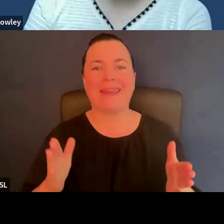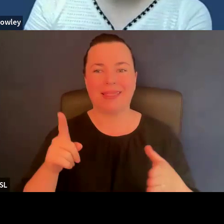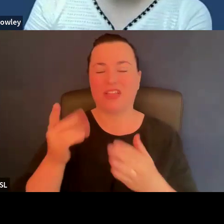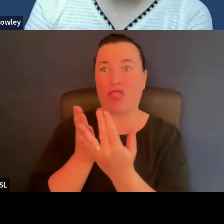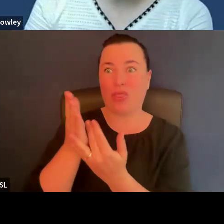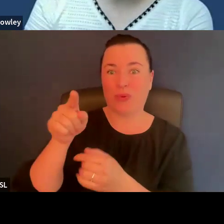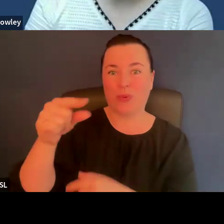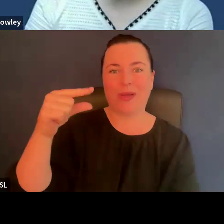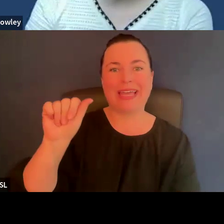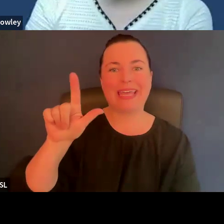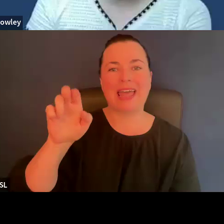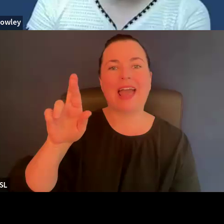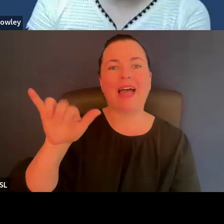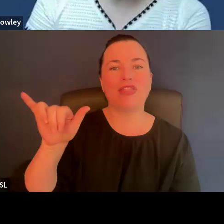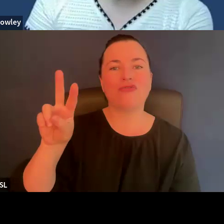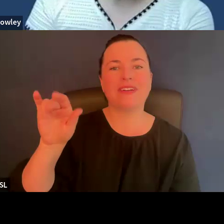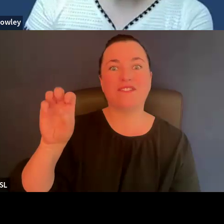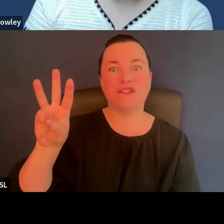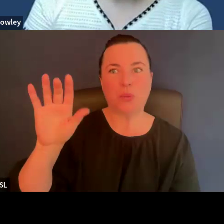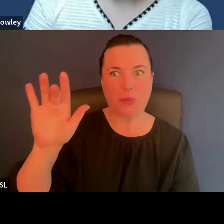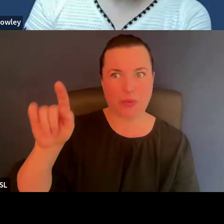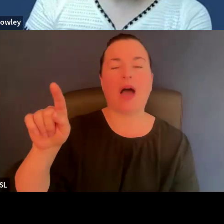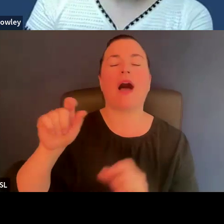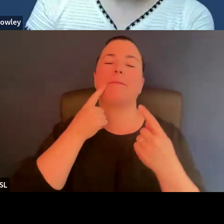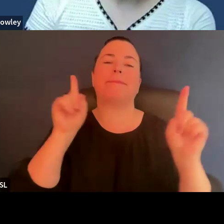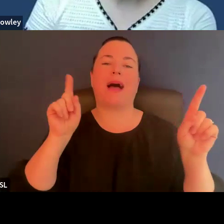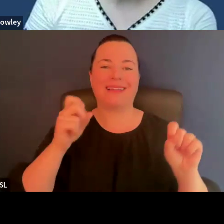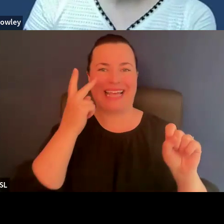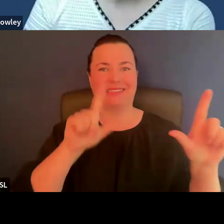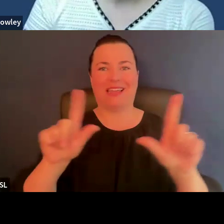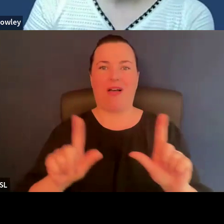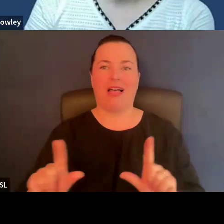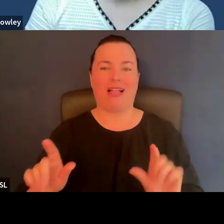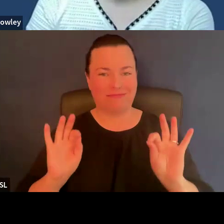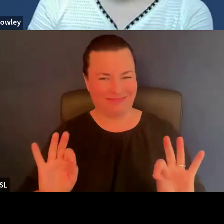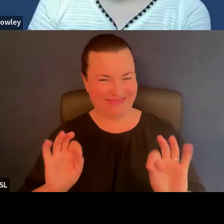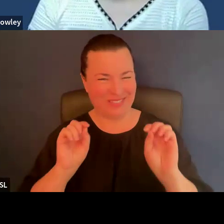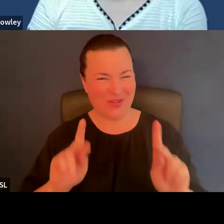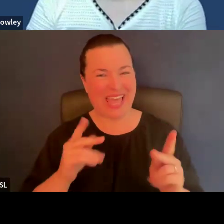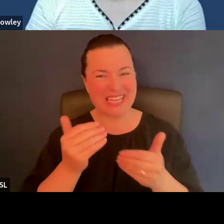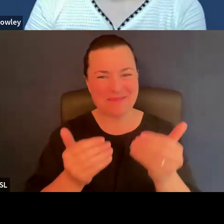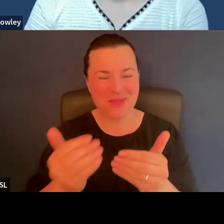All right, then we can go ahead and keep going. Sarah, how about you go next. Thanks Maddie.